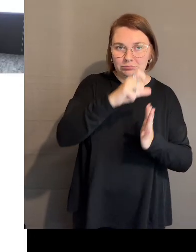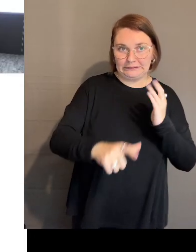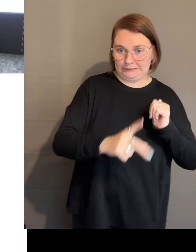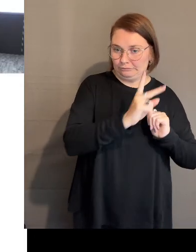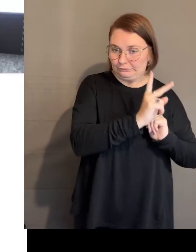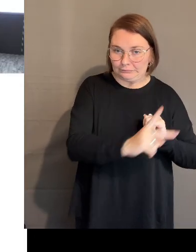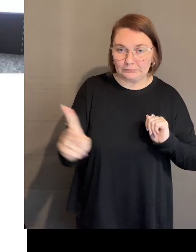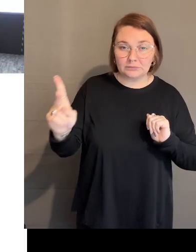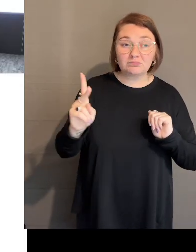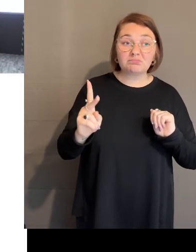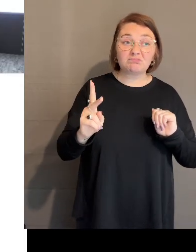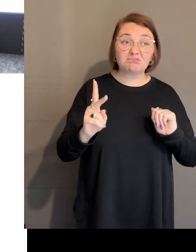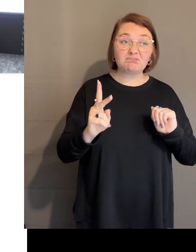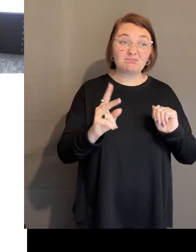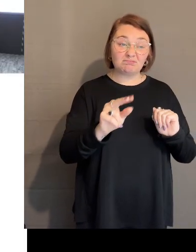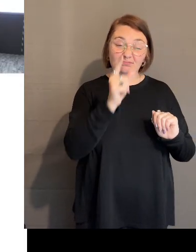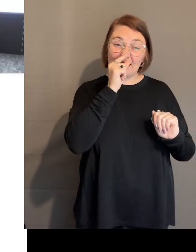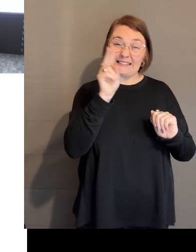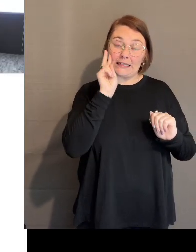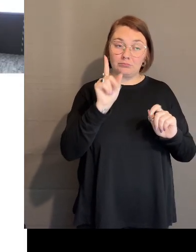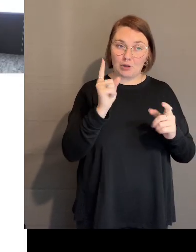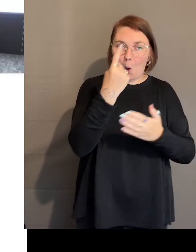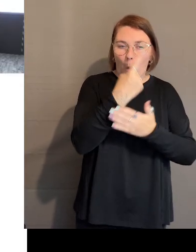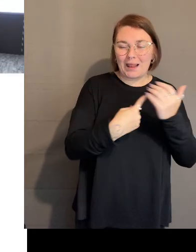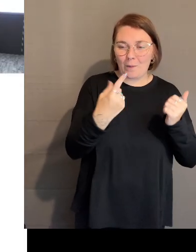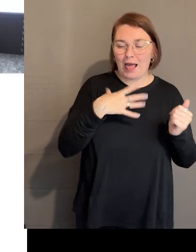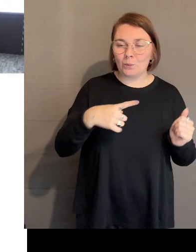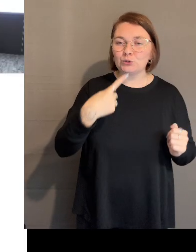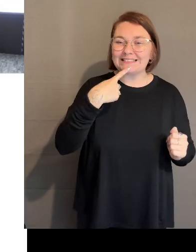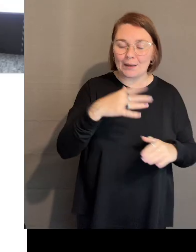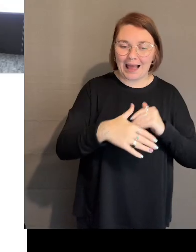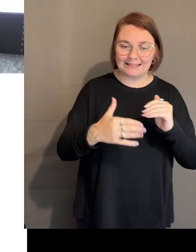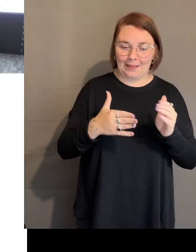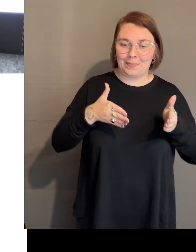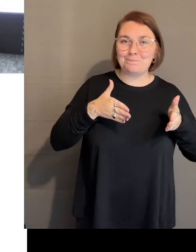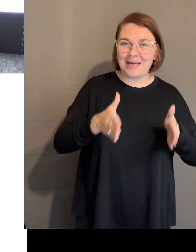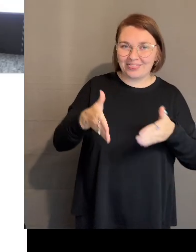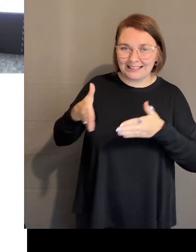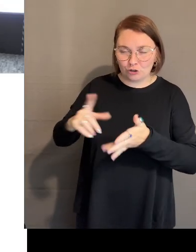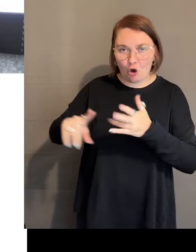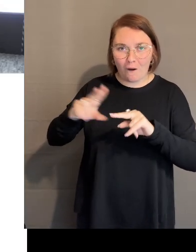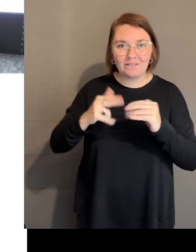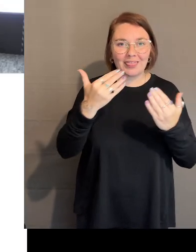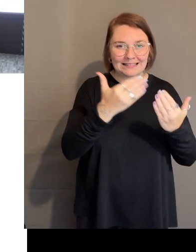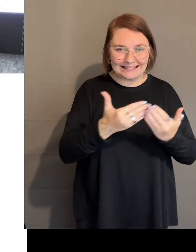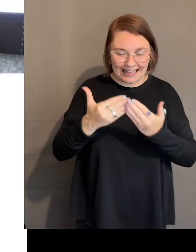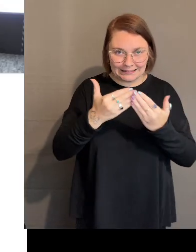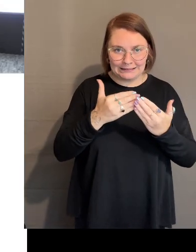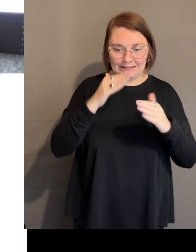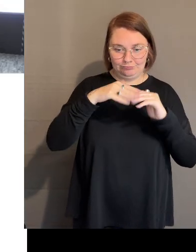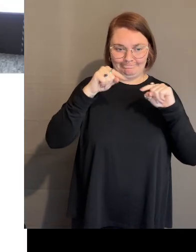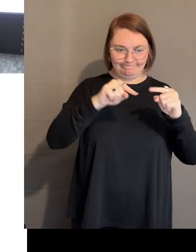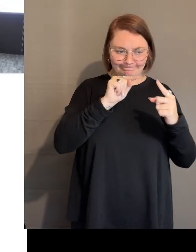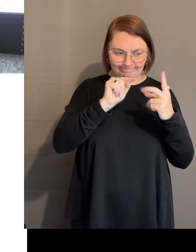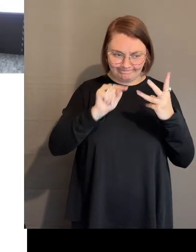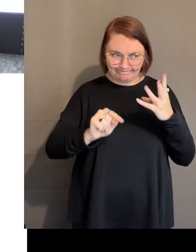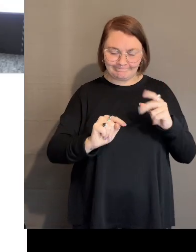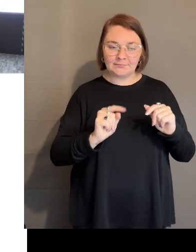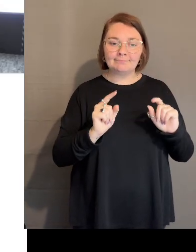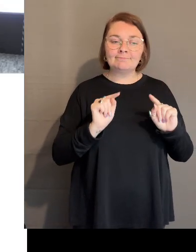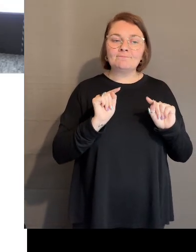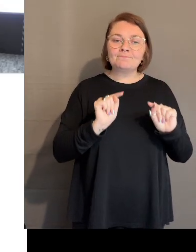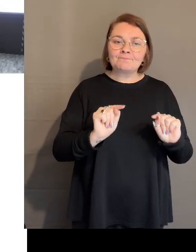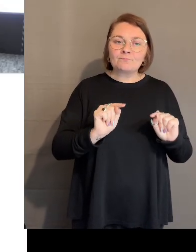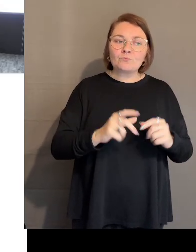And from a methodological point of view, and this is the only thing I'm going to say about the methods of these studies, but is that